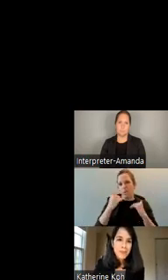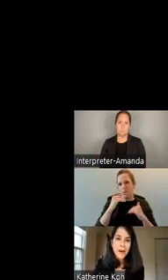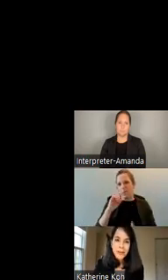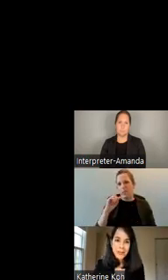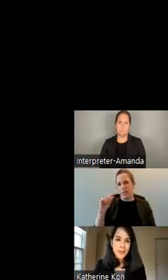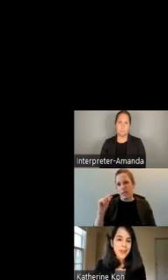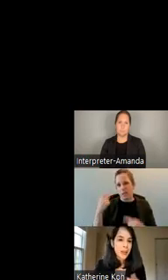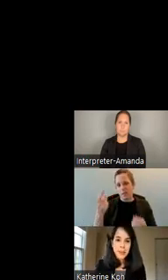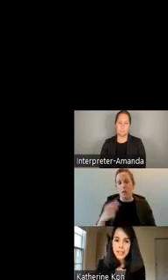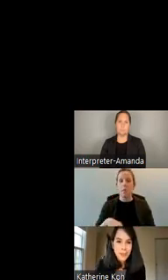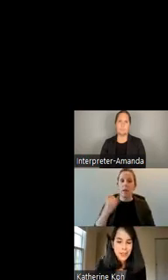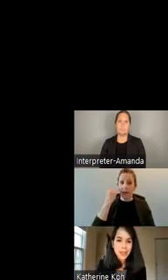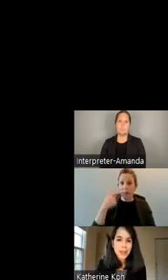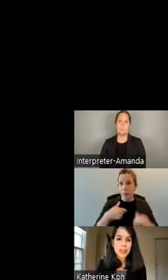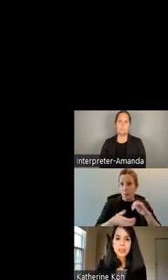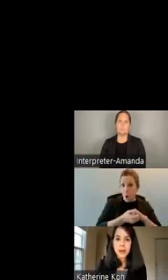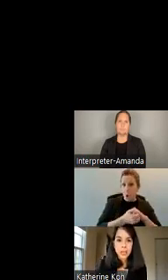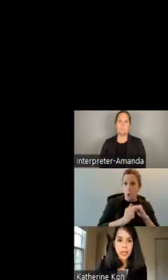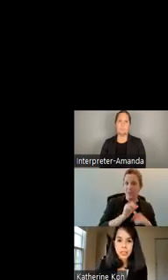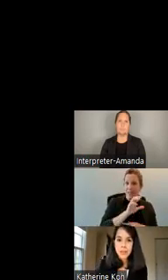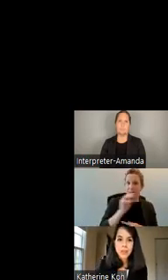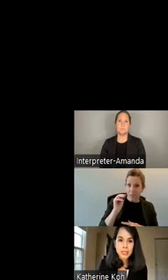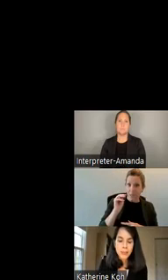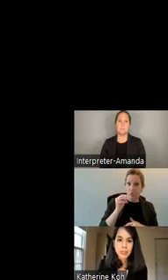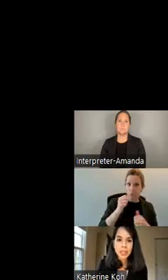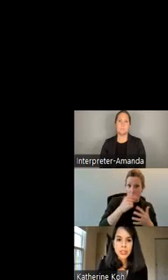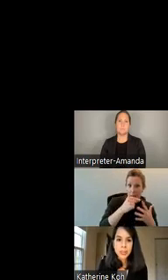partnering with a case manager call because it already has a pre-established relationship